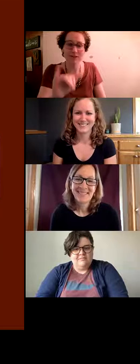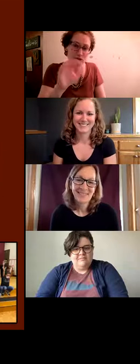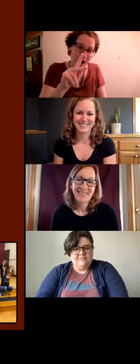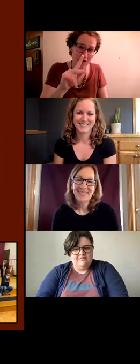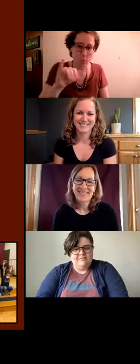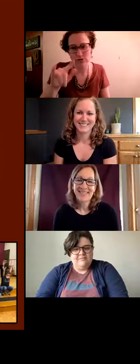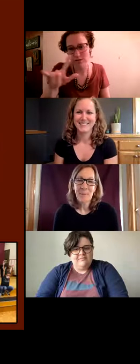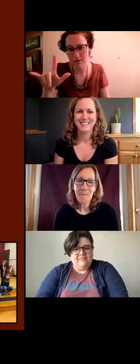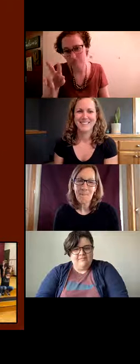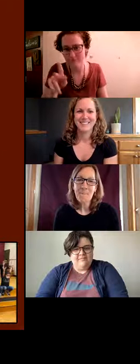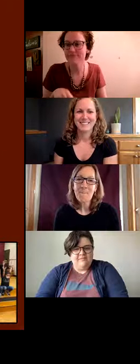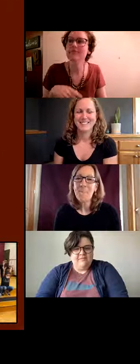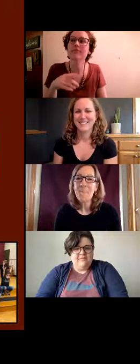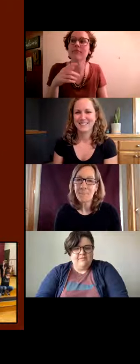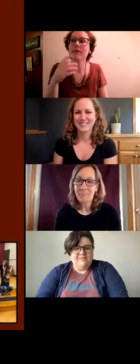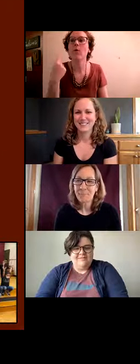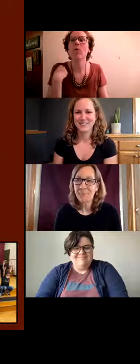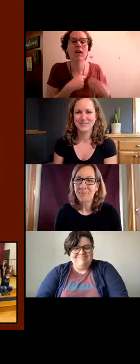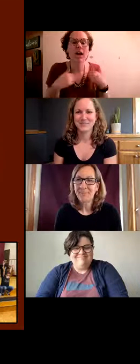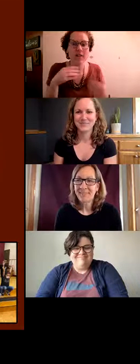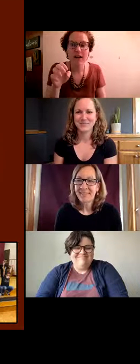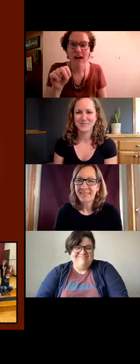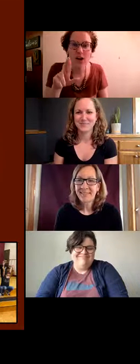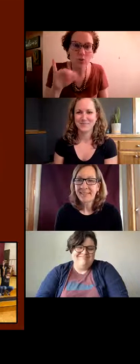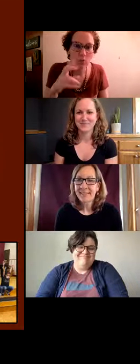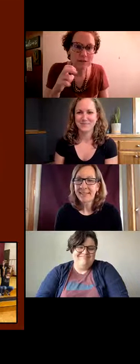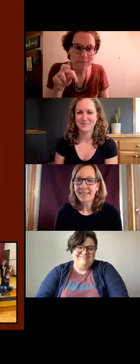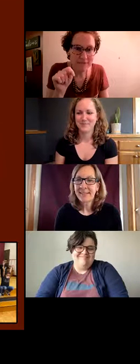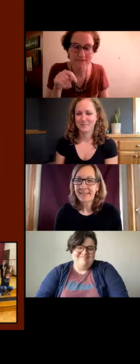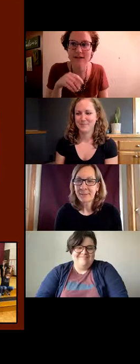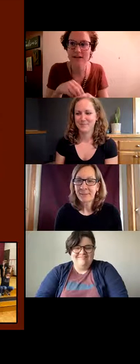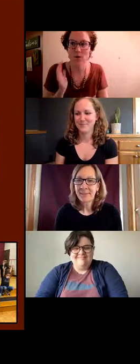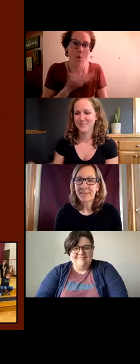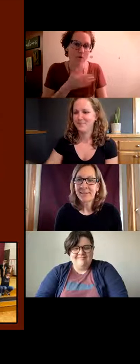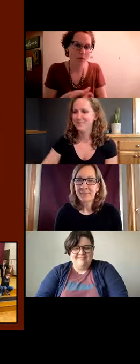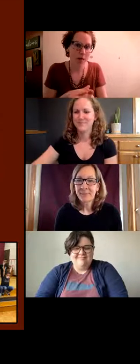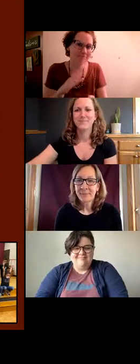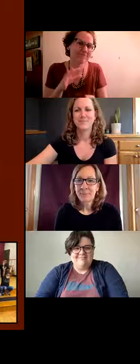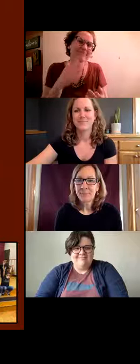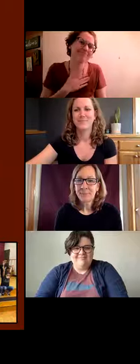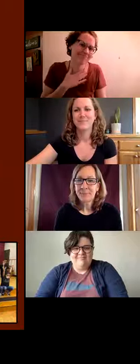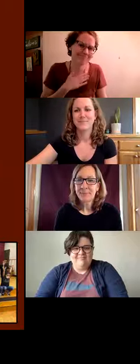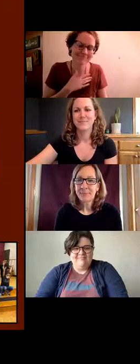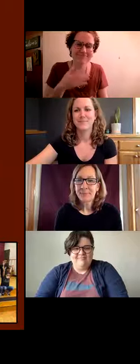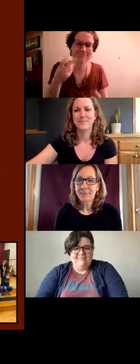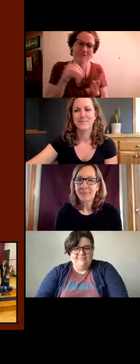that makes a child dull right? Either Jack or Jill. We also do have enrichment time in our school